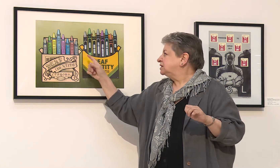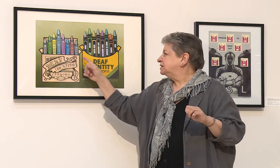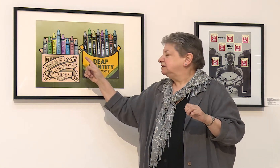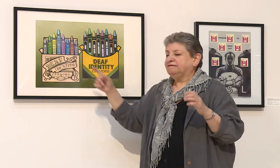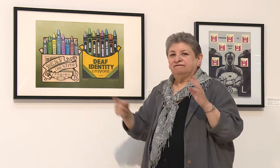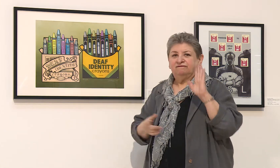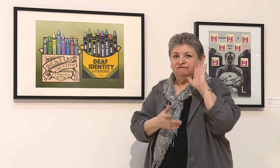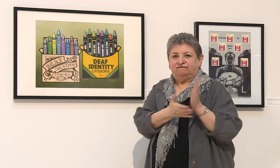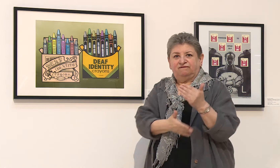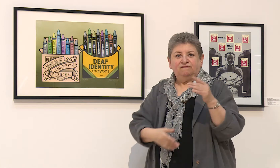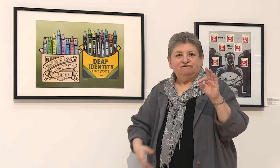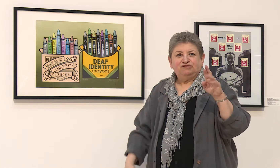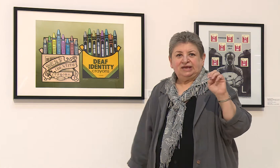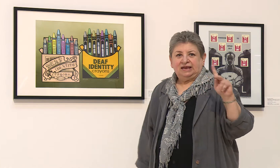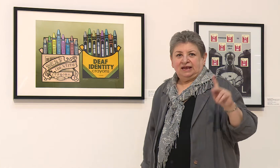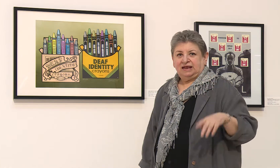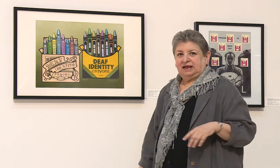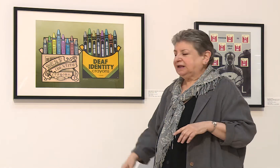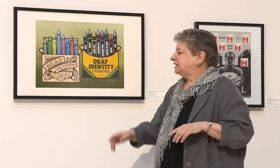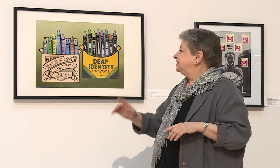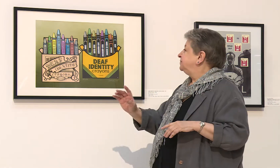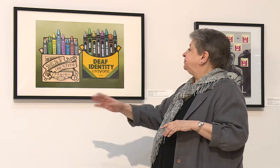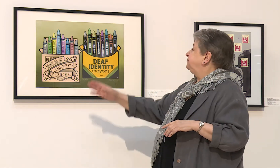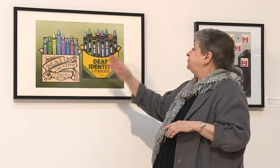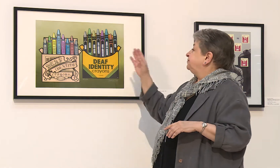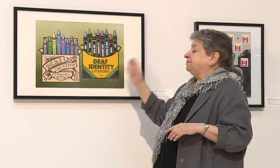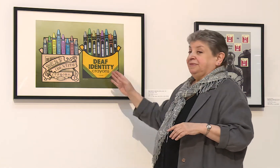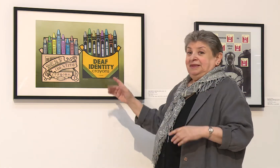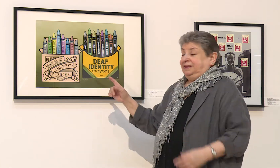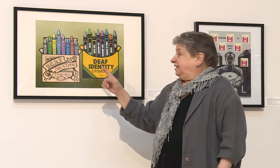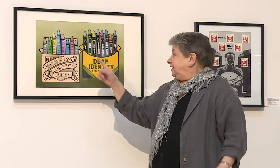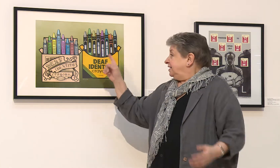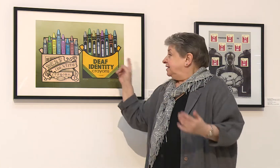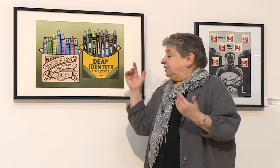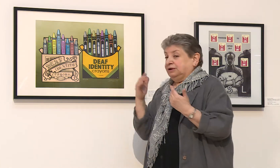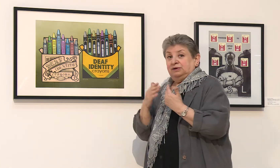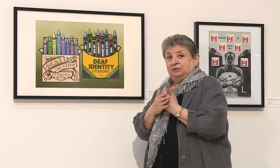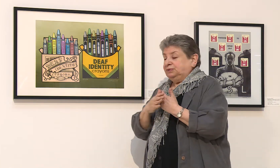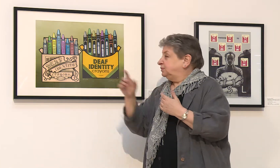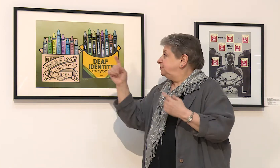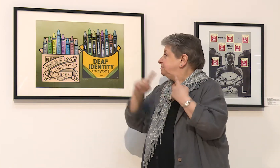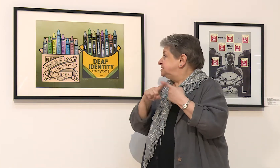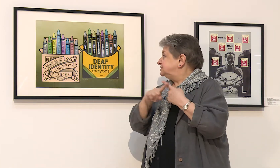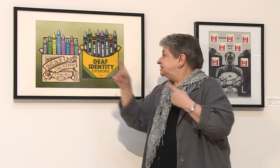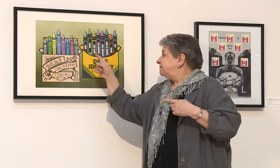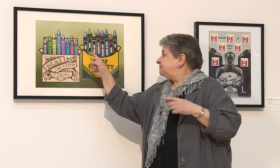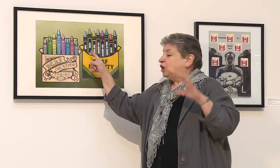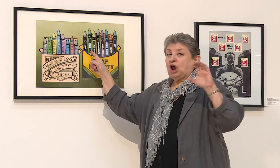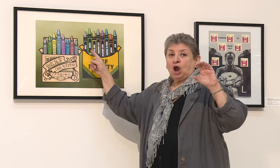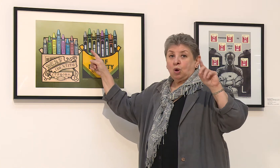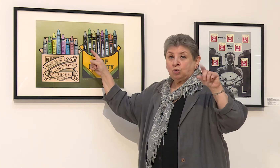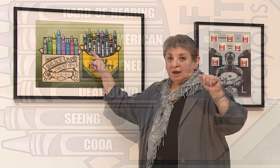"Deaf-Mute," and "Freak." On the right, we see the new, more modern terms--